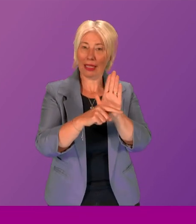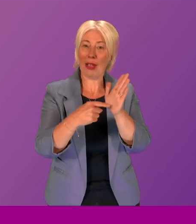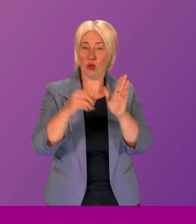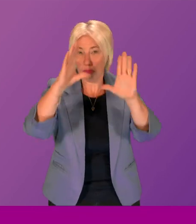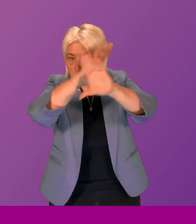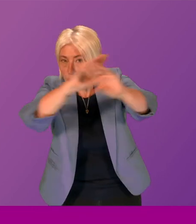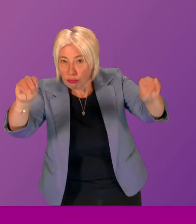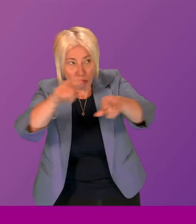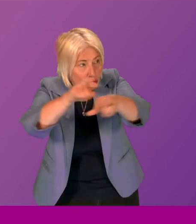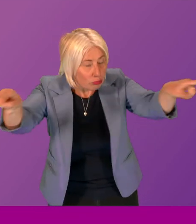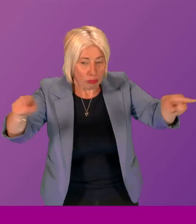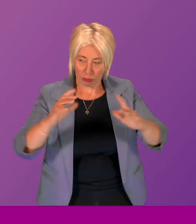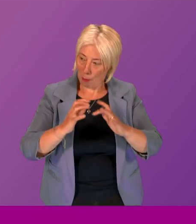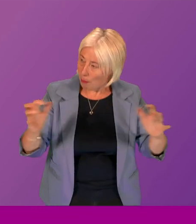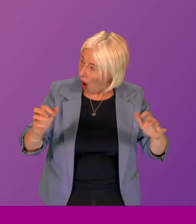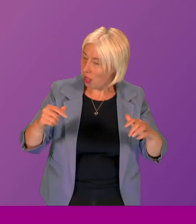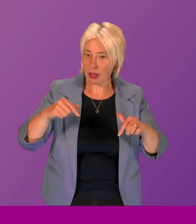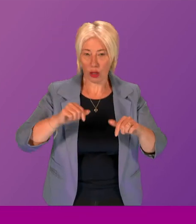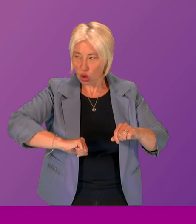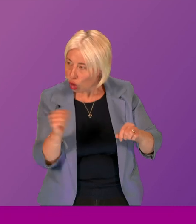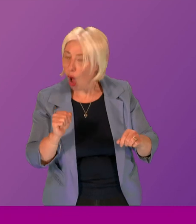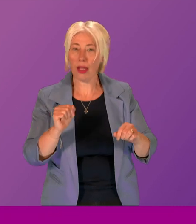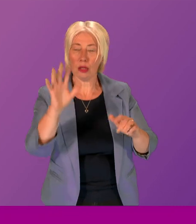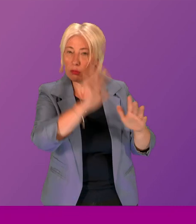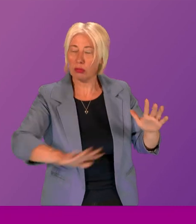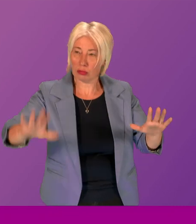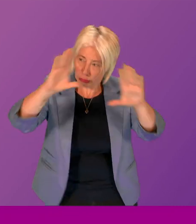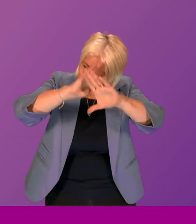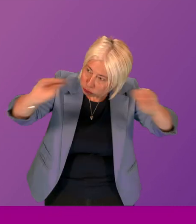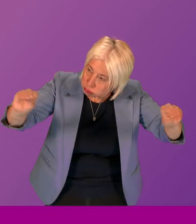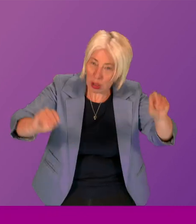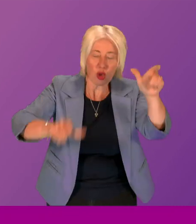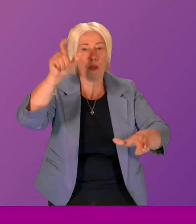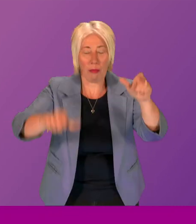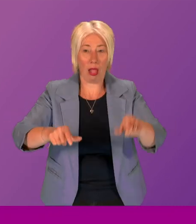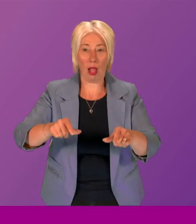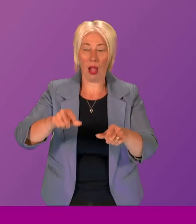the Parliament and this country send a message to people who are often the targets of hatred that